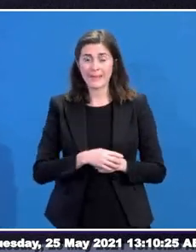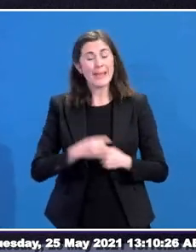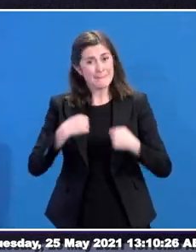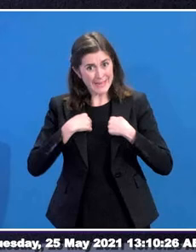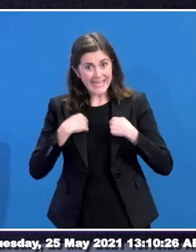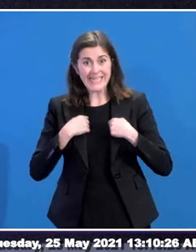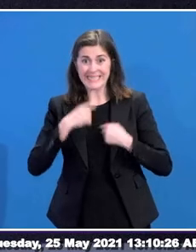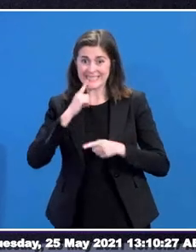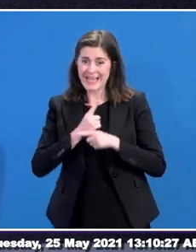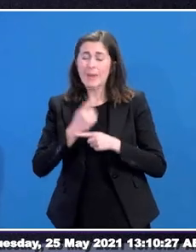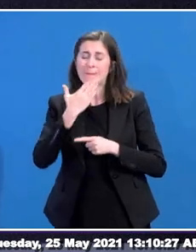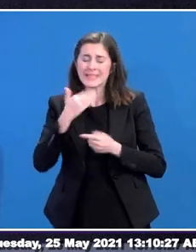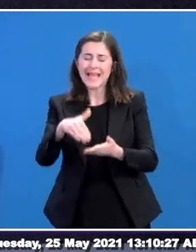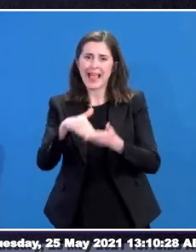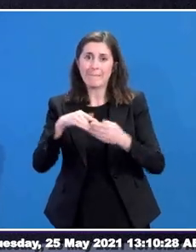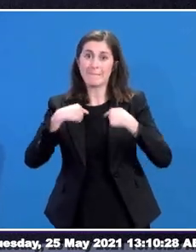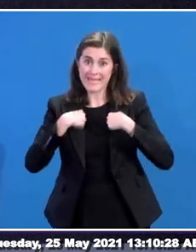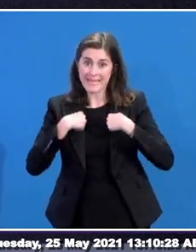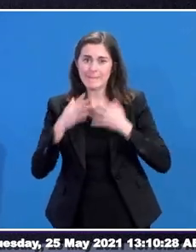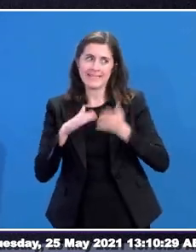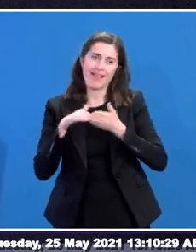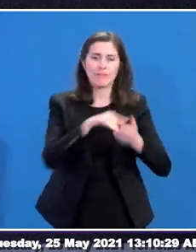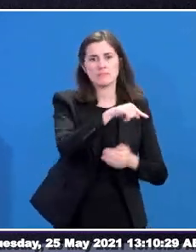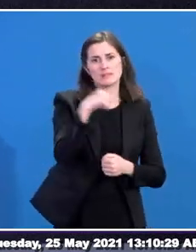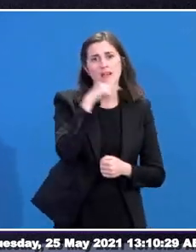and "Help keep me safe".